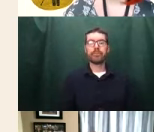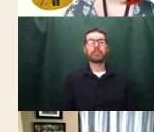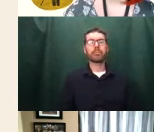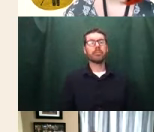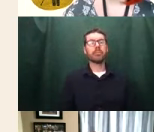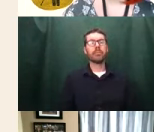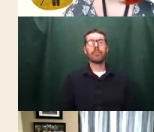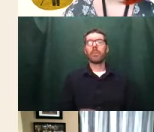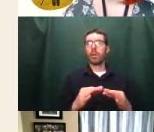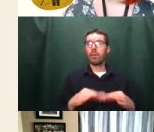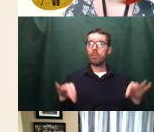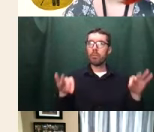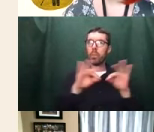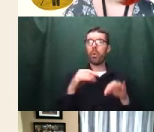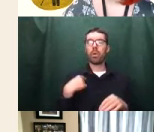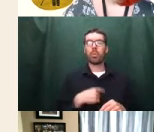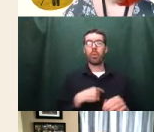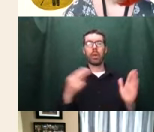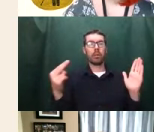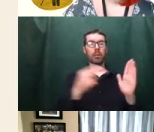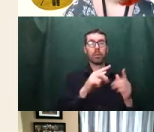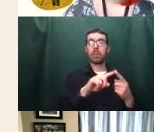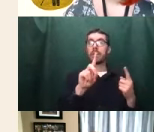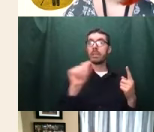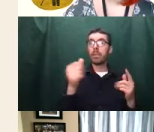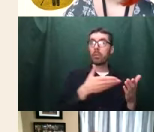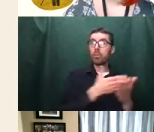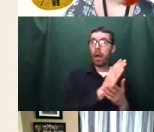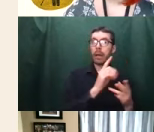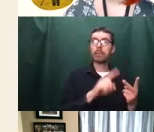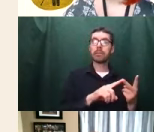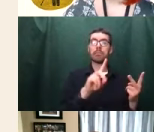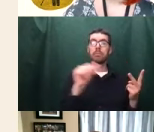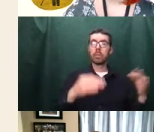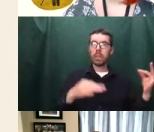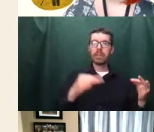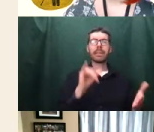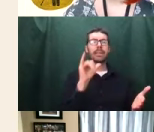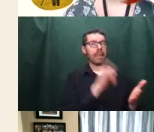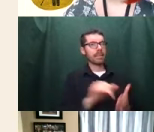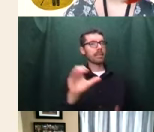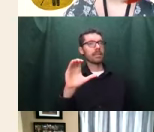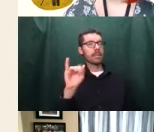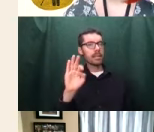rights and disability justice and civil rights and social justice issues respectively. For